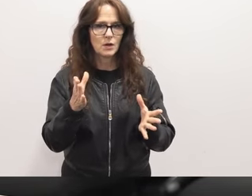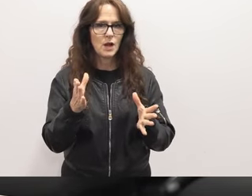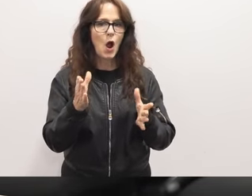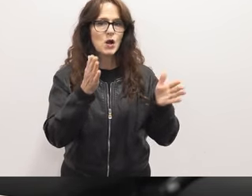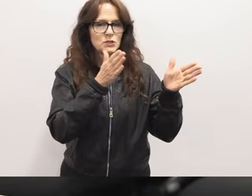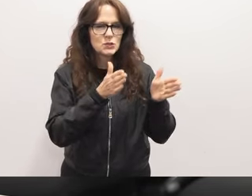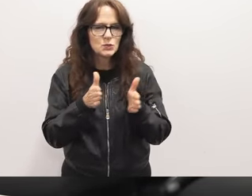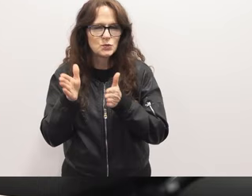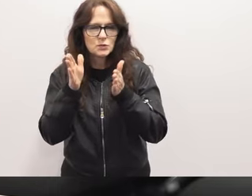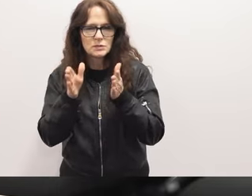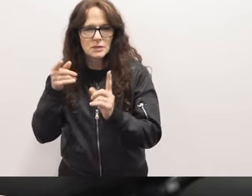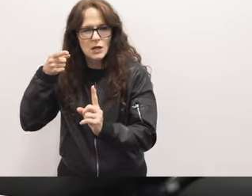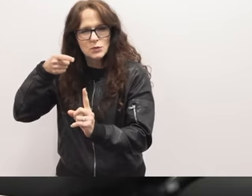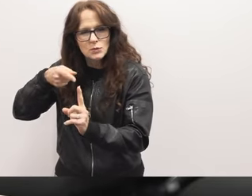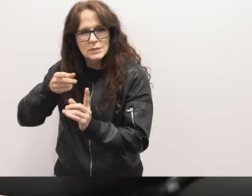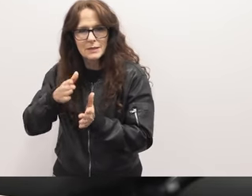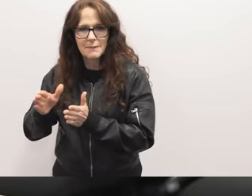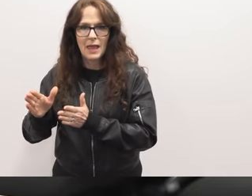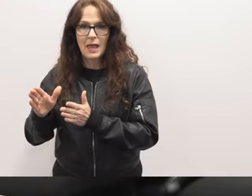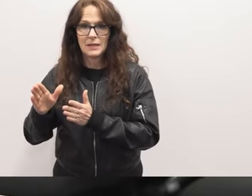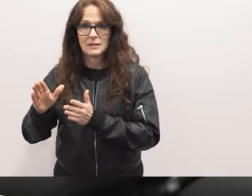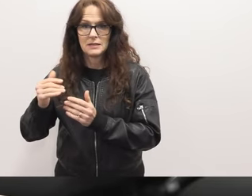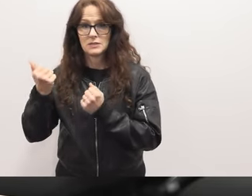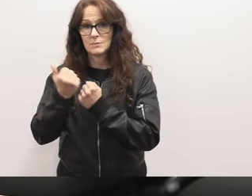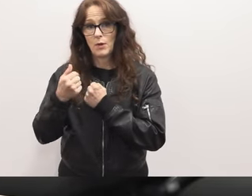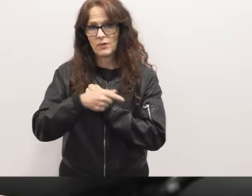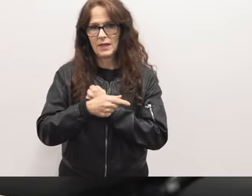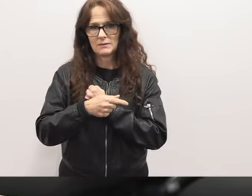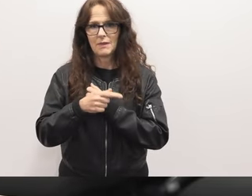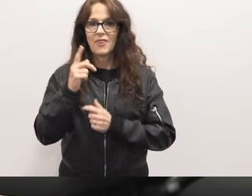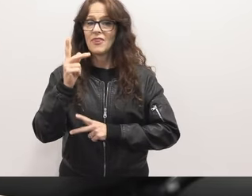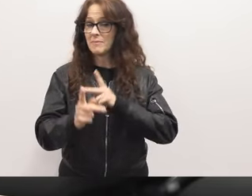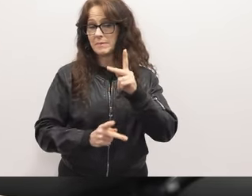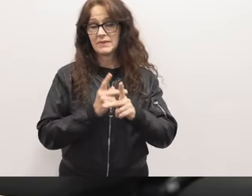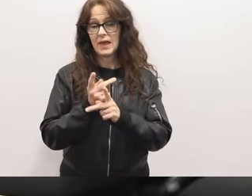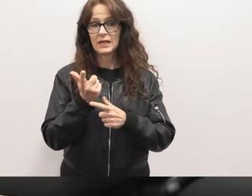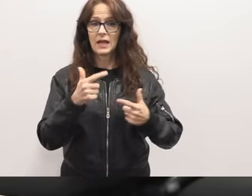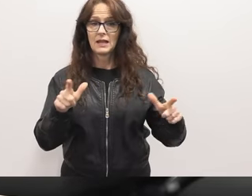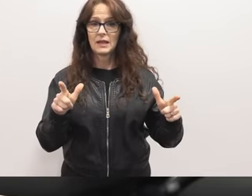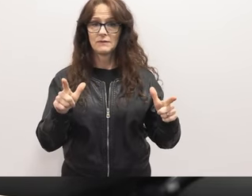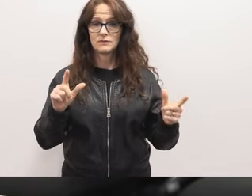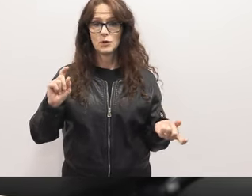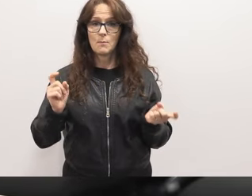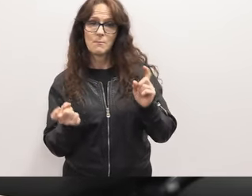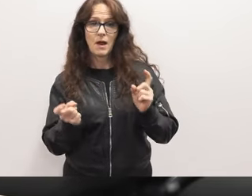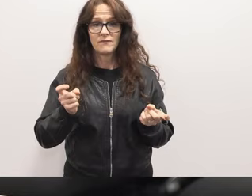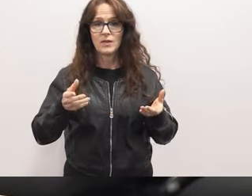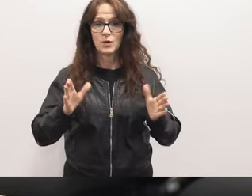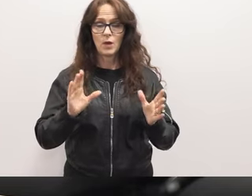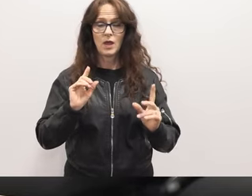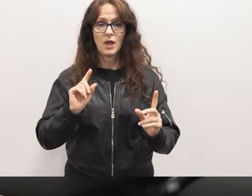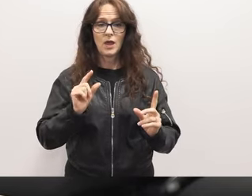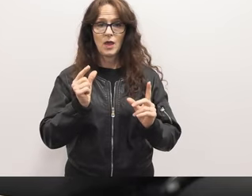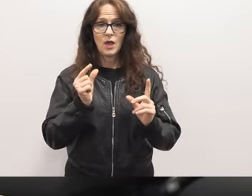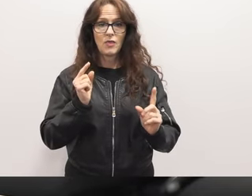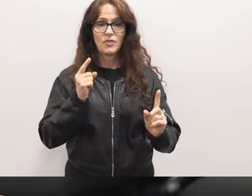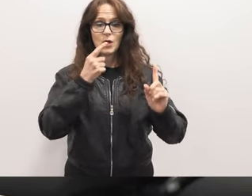But perhaps that kind of language could be used to slightly modify the way that the goal is stated, that would be helpful.